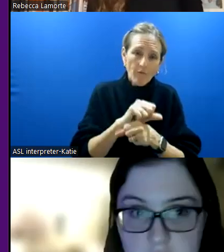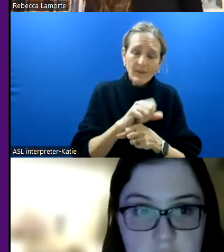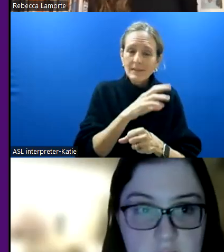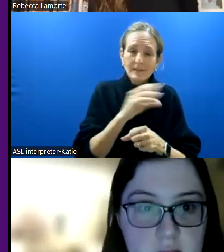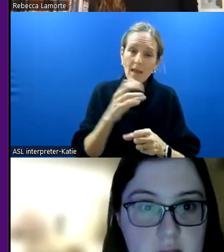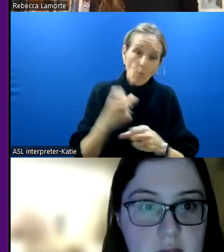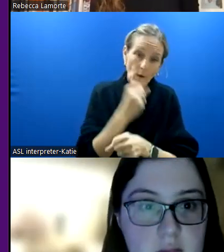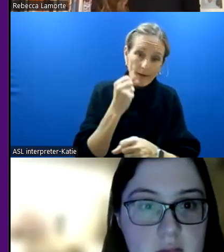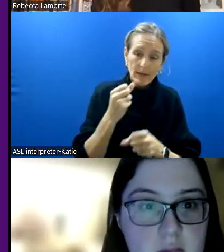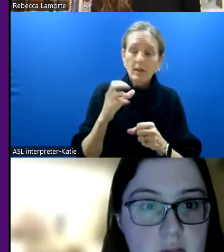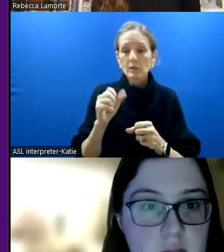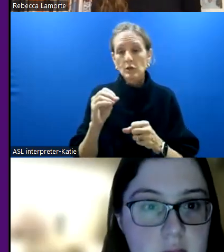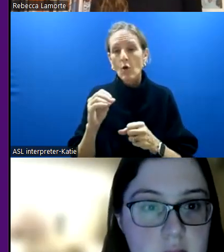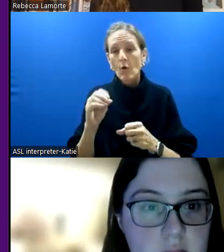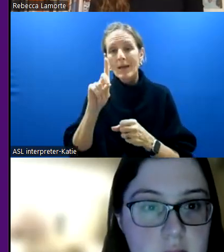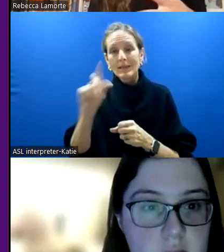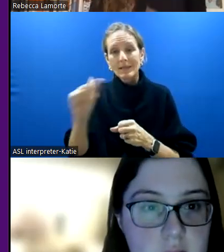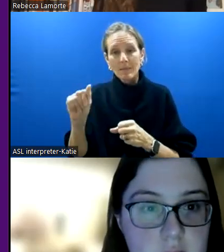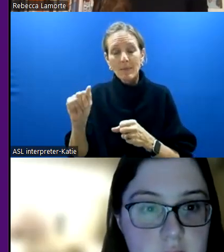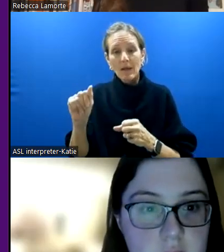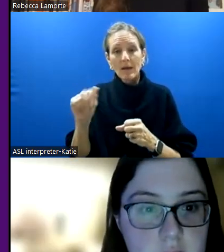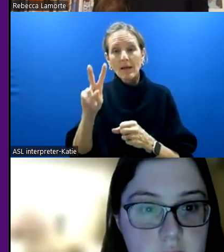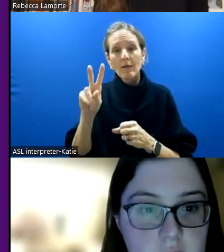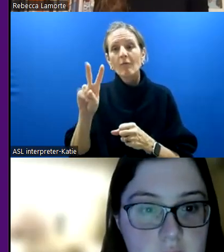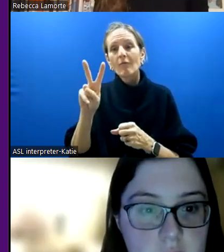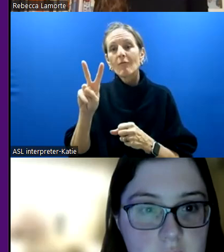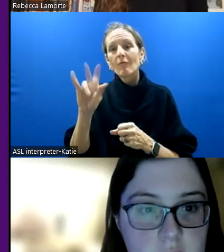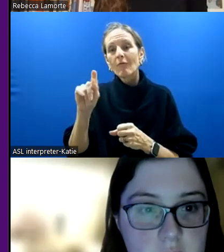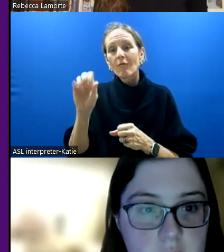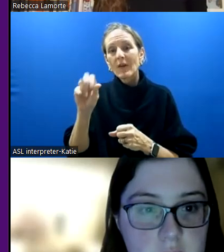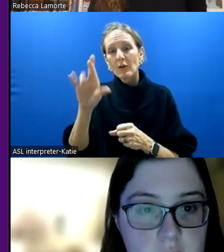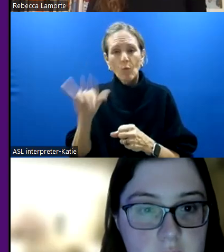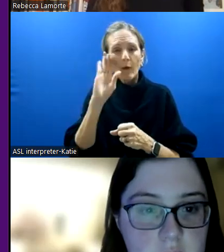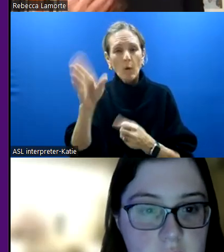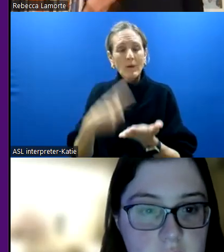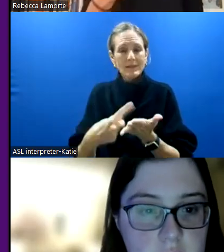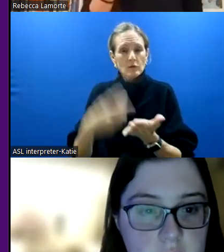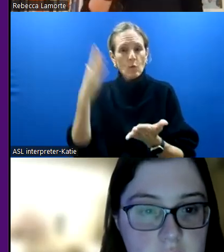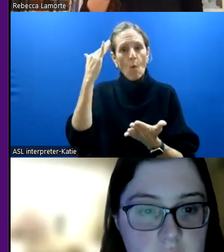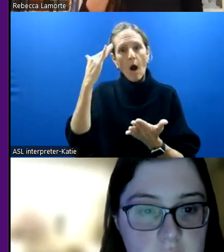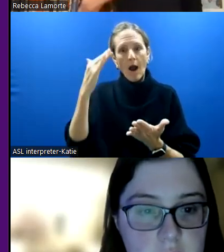Disability Victory, I'm sure at some point, we will speak about what keeps people with disabilities from running for office.